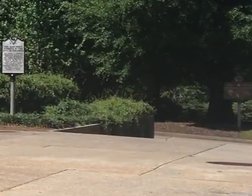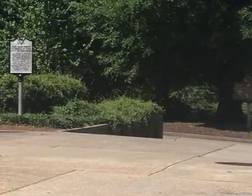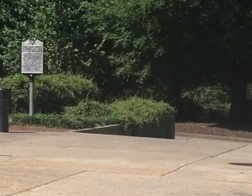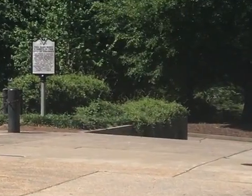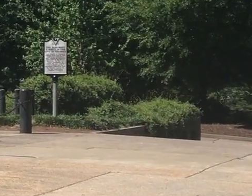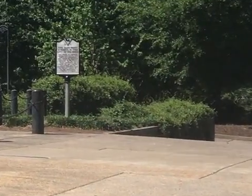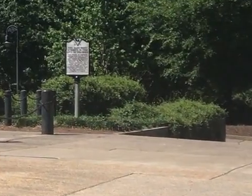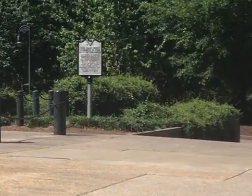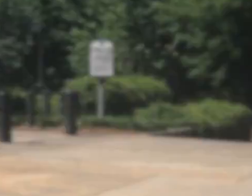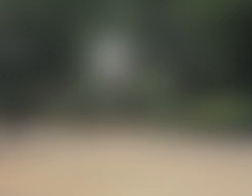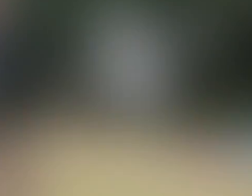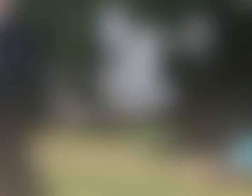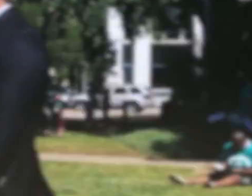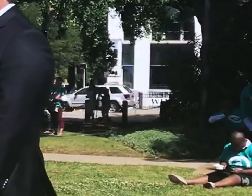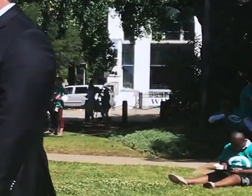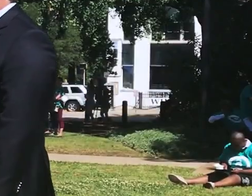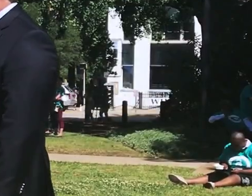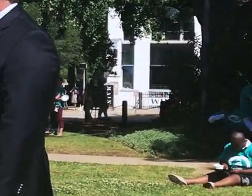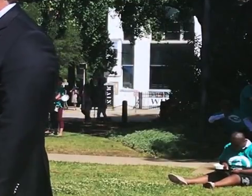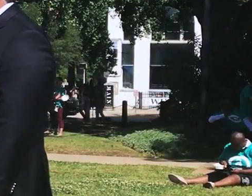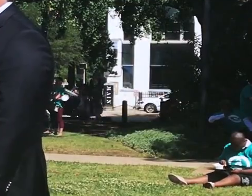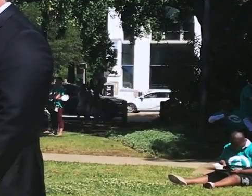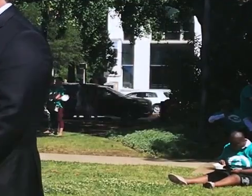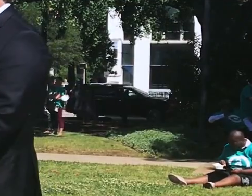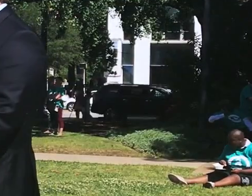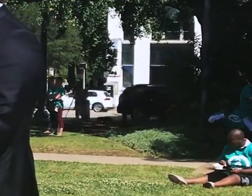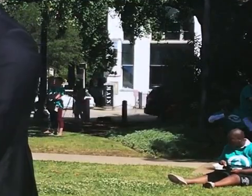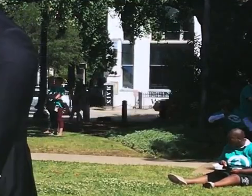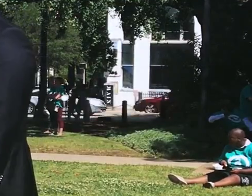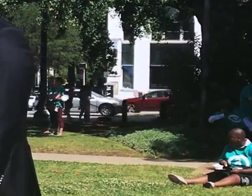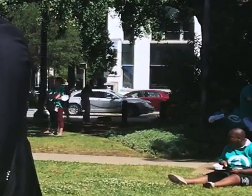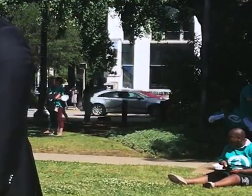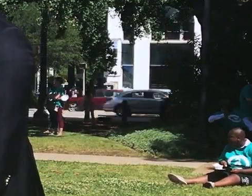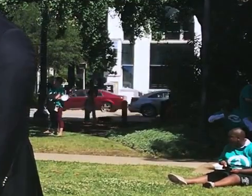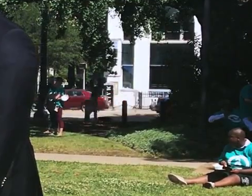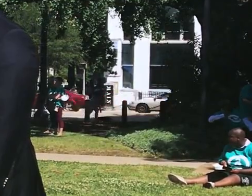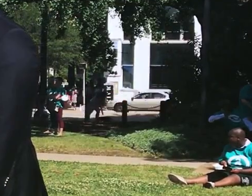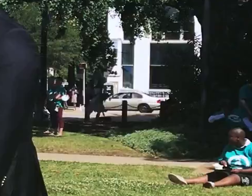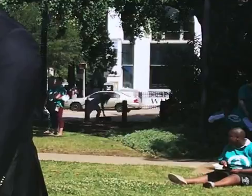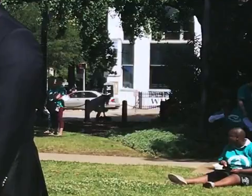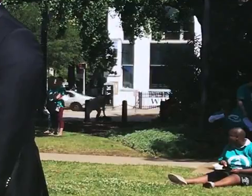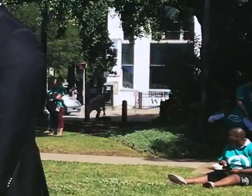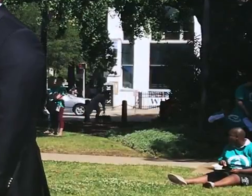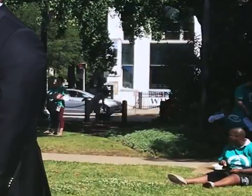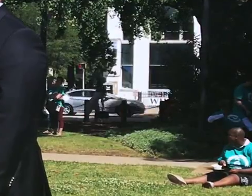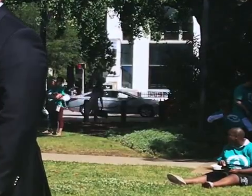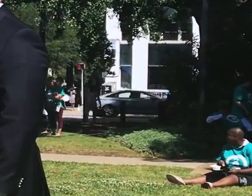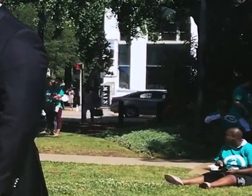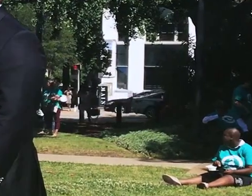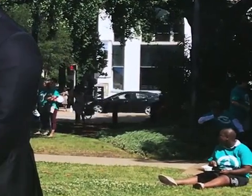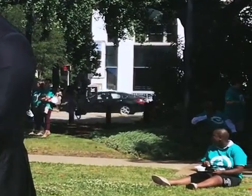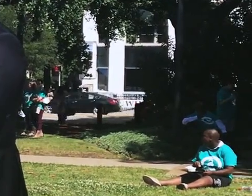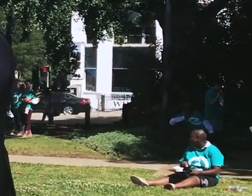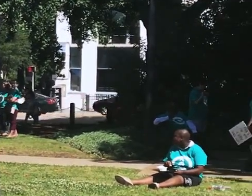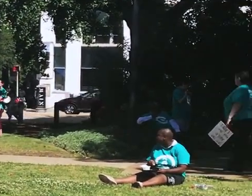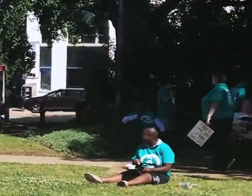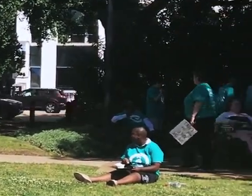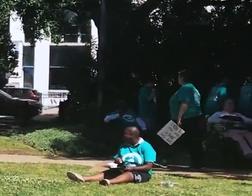It's just like a 529 College Savings Account -- you might be familiar with those. Might be familiar with a 401(k) plan.